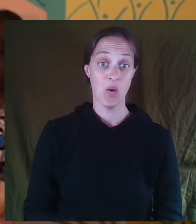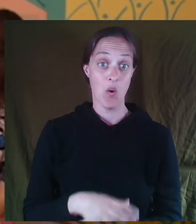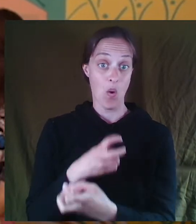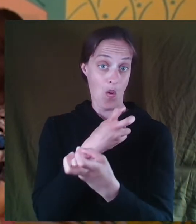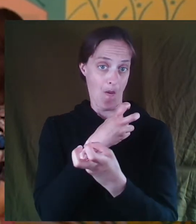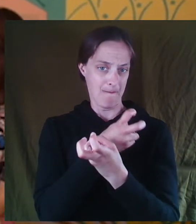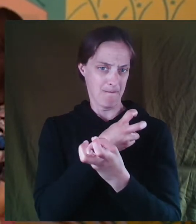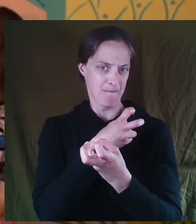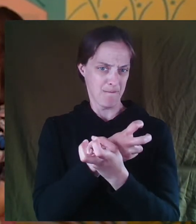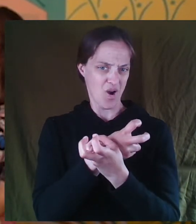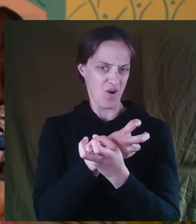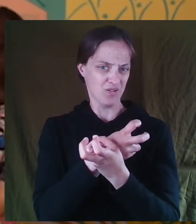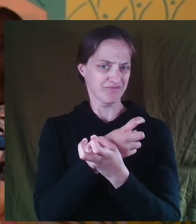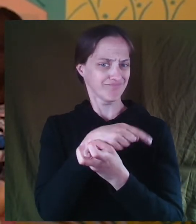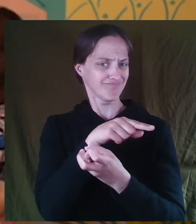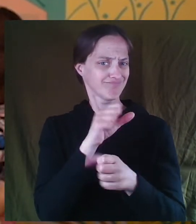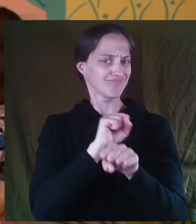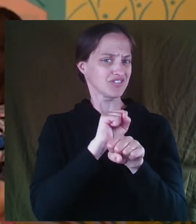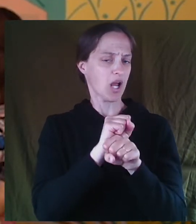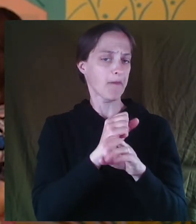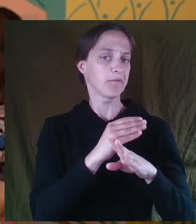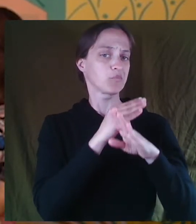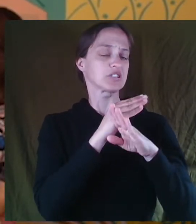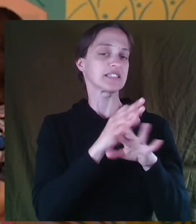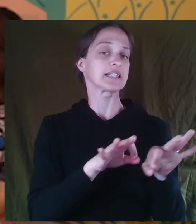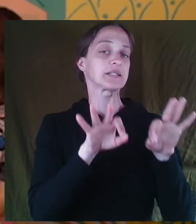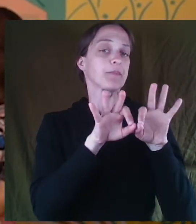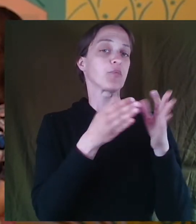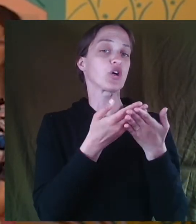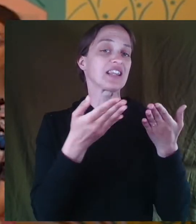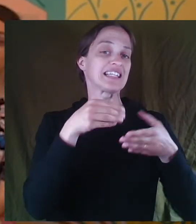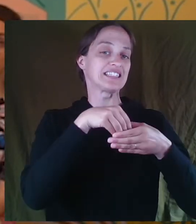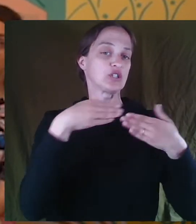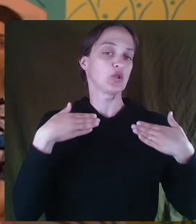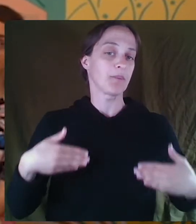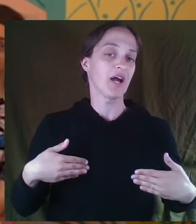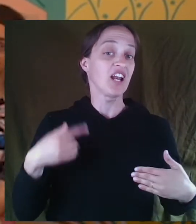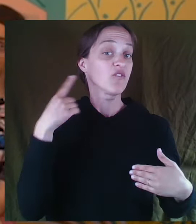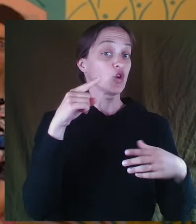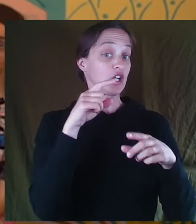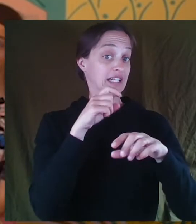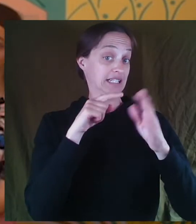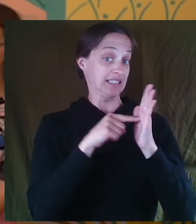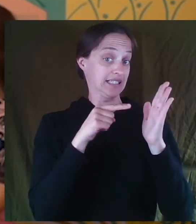Bones protect the important soft parts of your body. Your skull protects your brain.